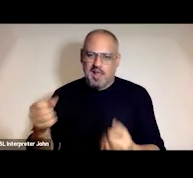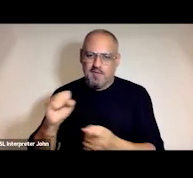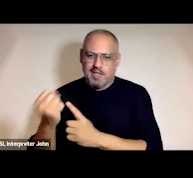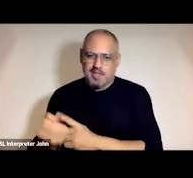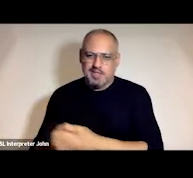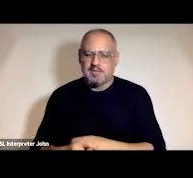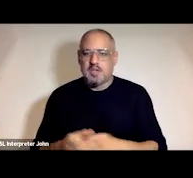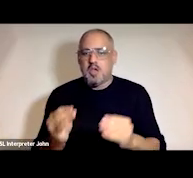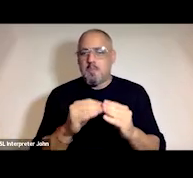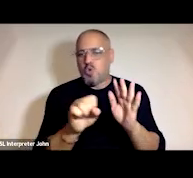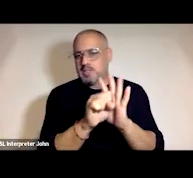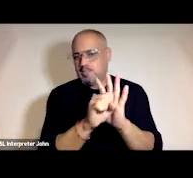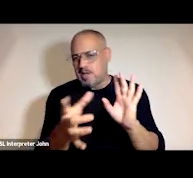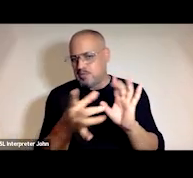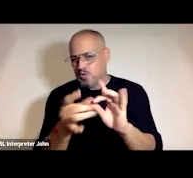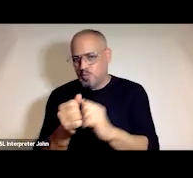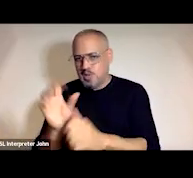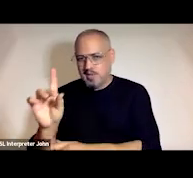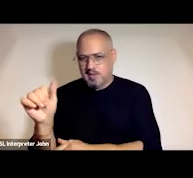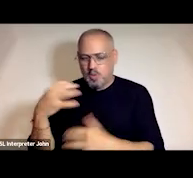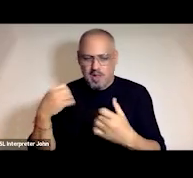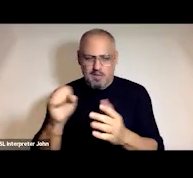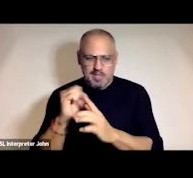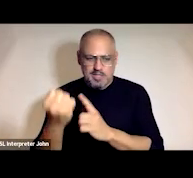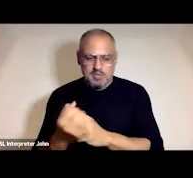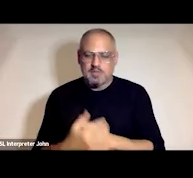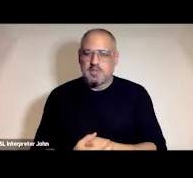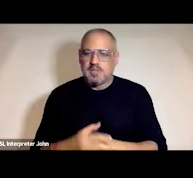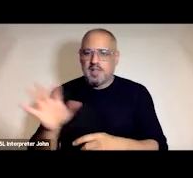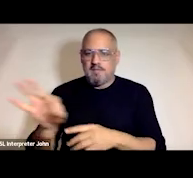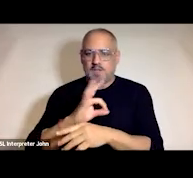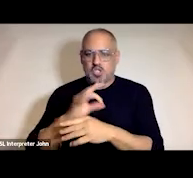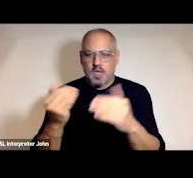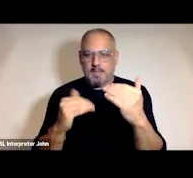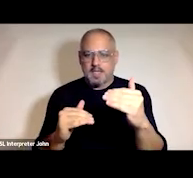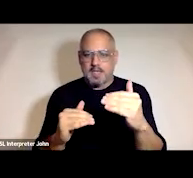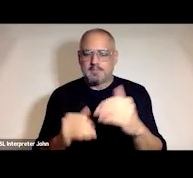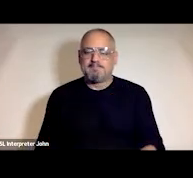or symptoms associated with the disabling health conditions and their functional limitations.